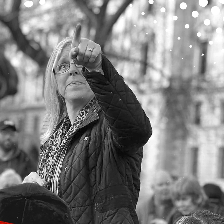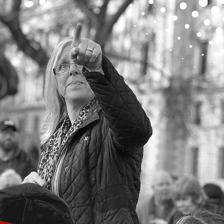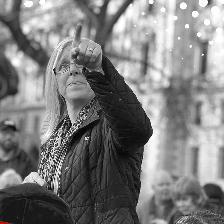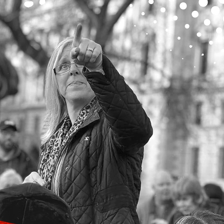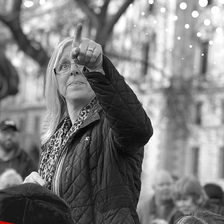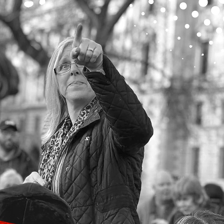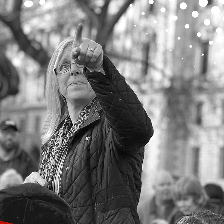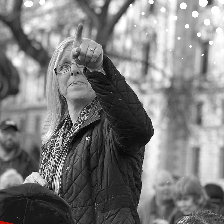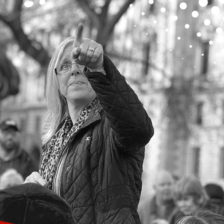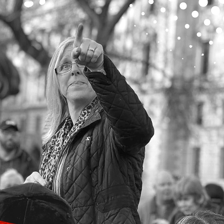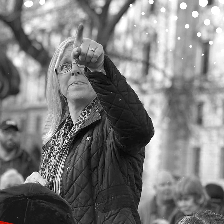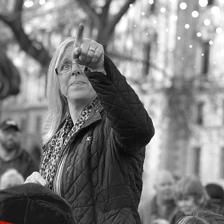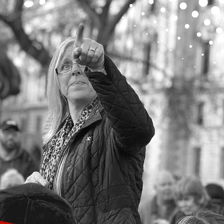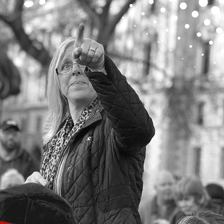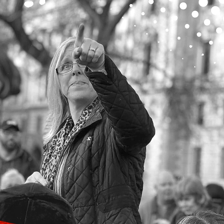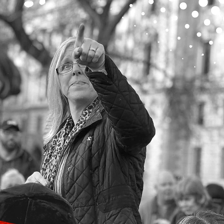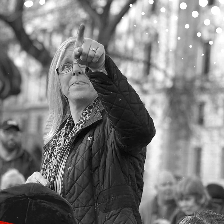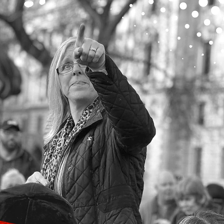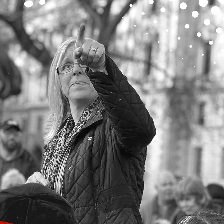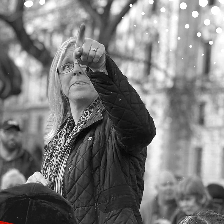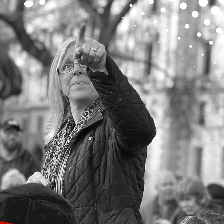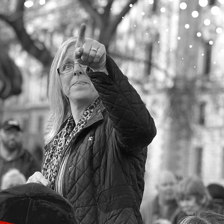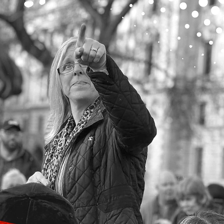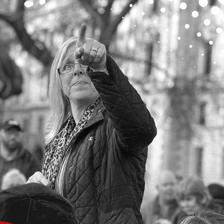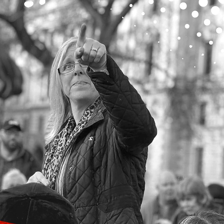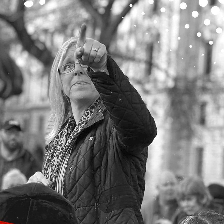It will help create greater recognition and understanding of BSL,